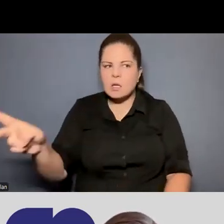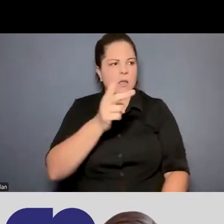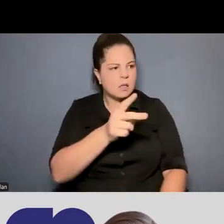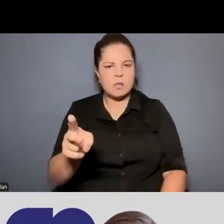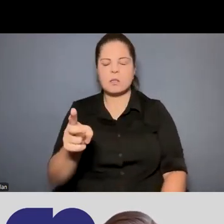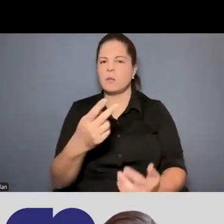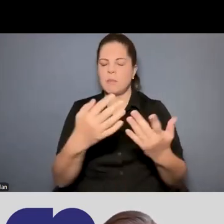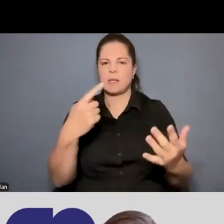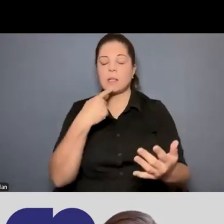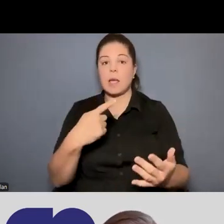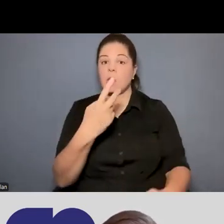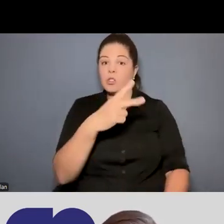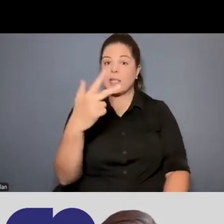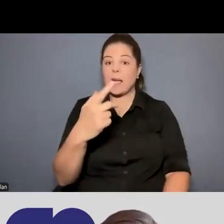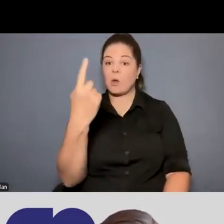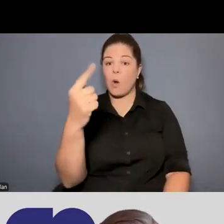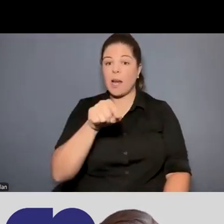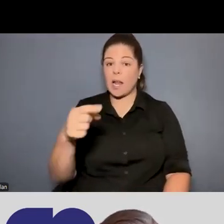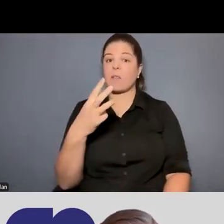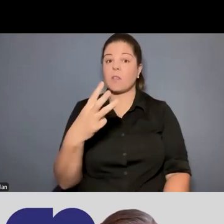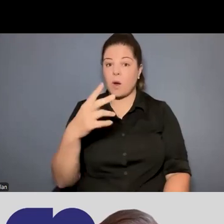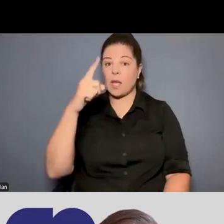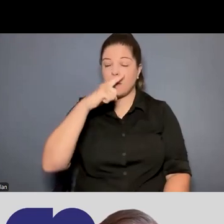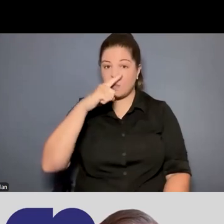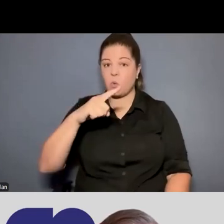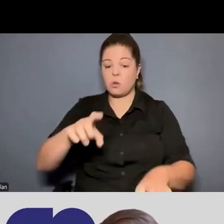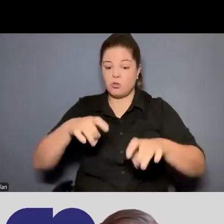one in three Australian workers had been sexually harassed at work in the last